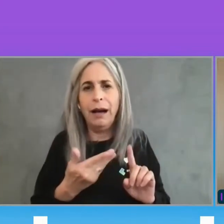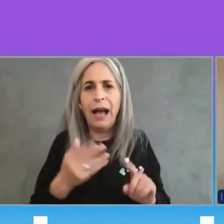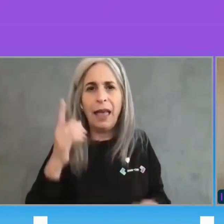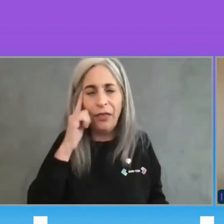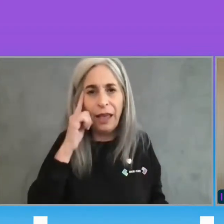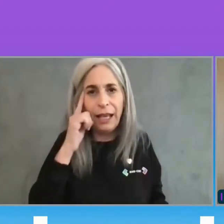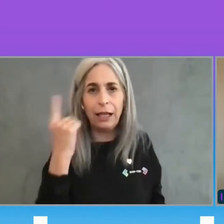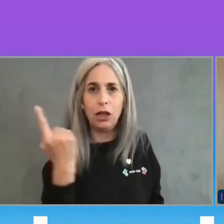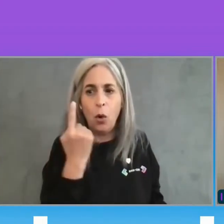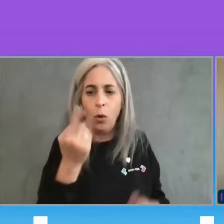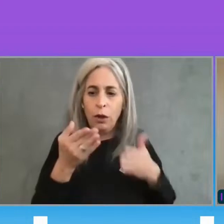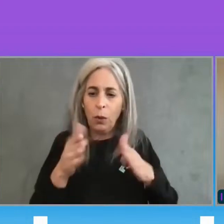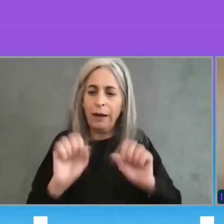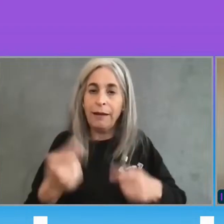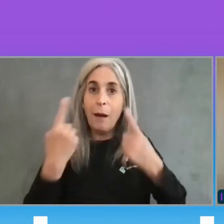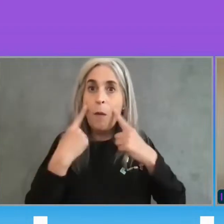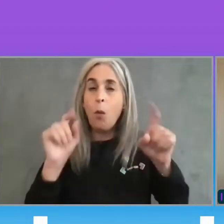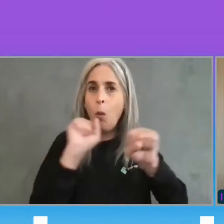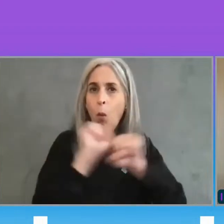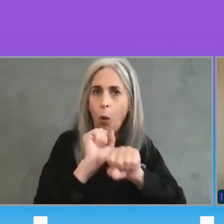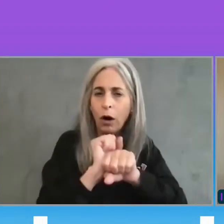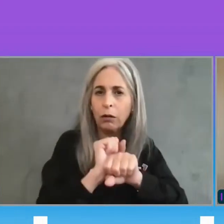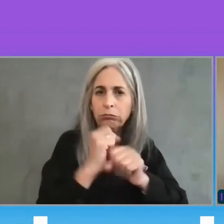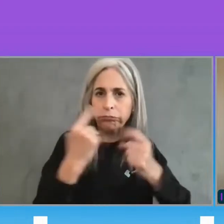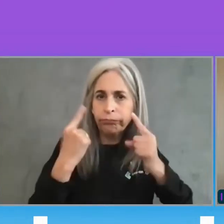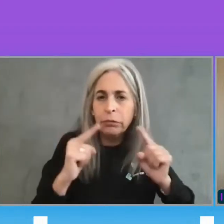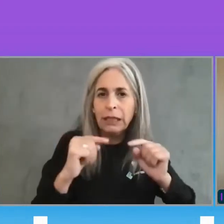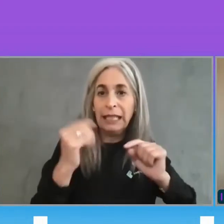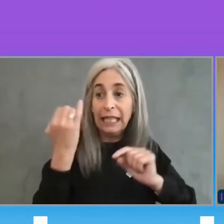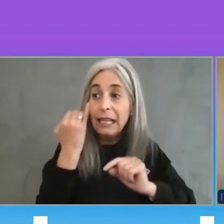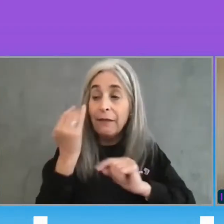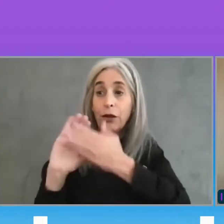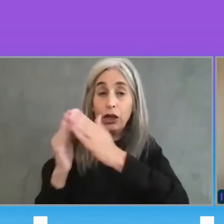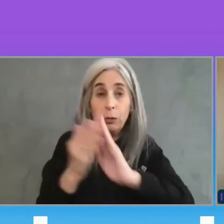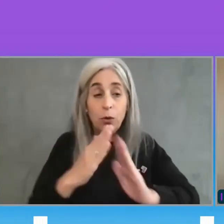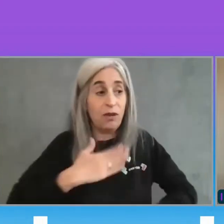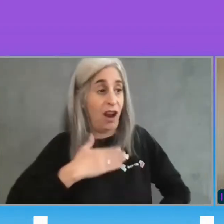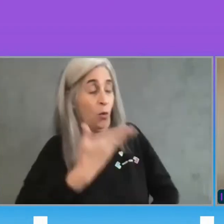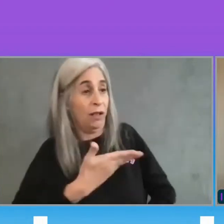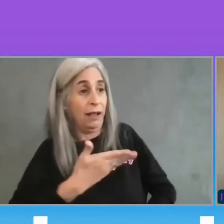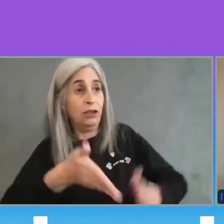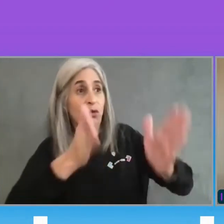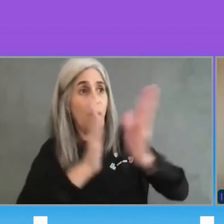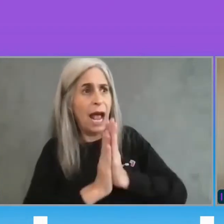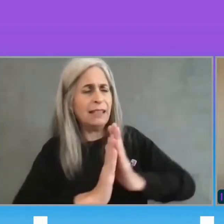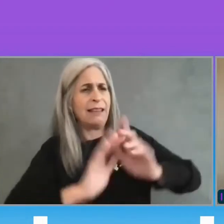way we get it to work is if those of us in the community are